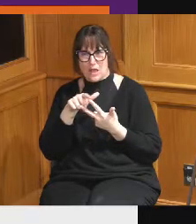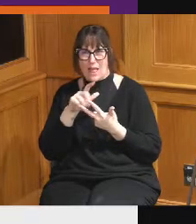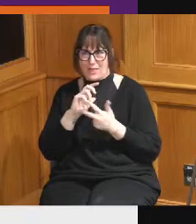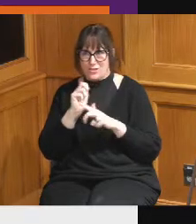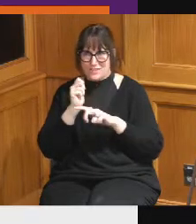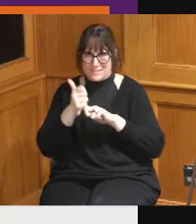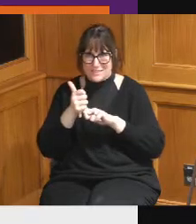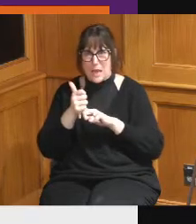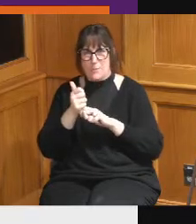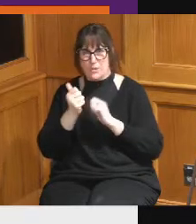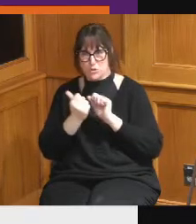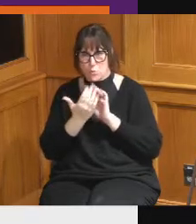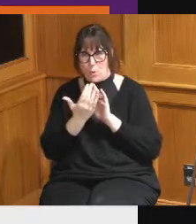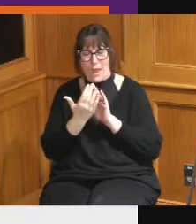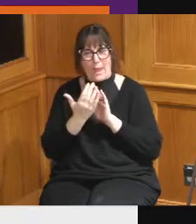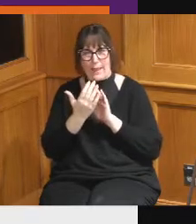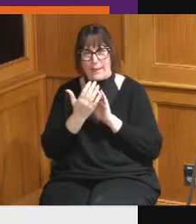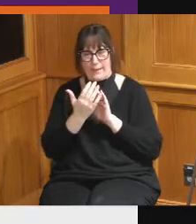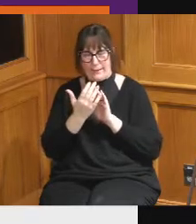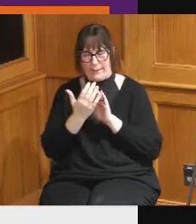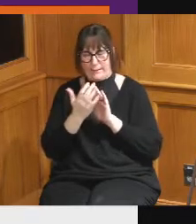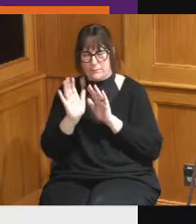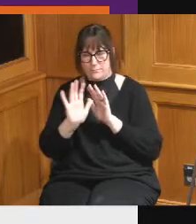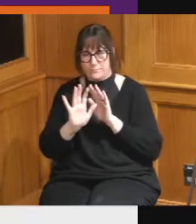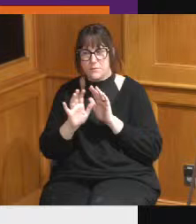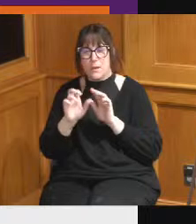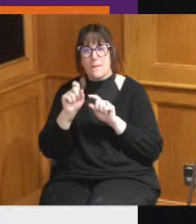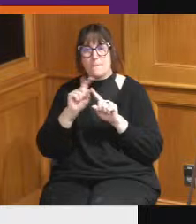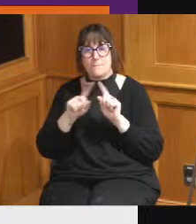senior housing so don't put that in this category but these these other three categories disabled